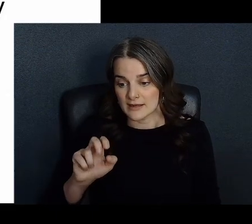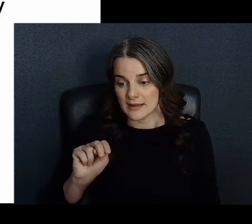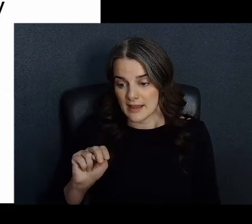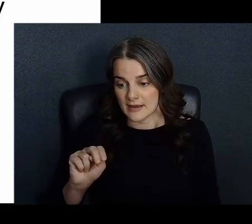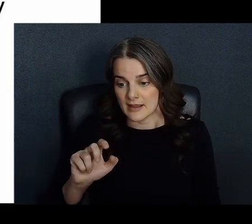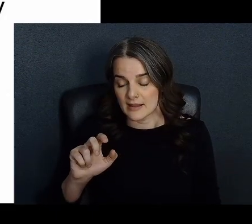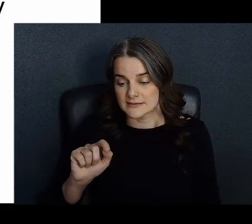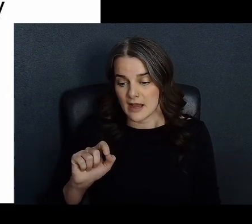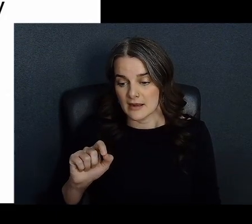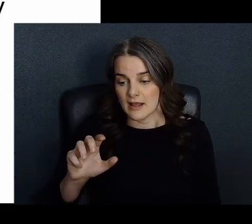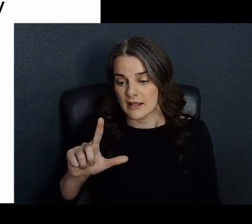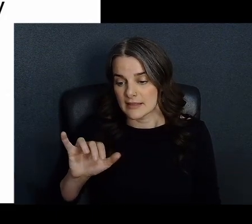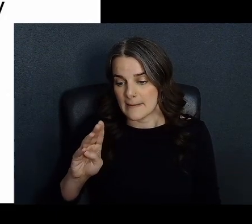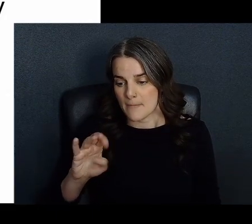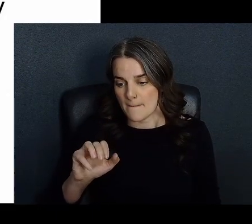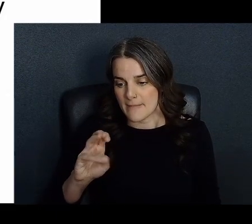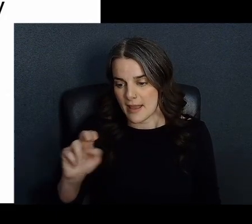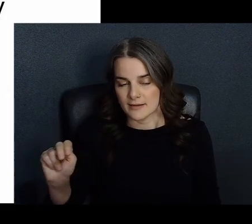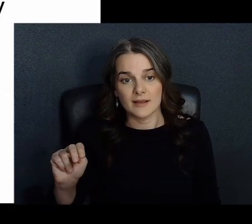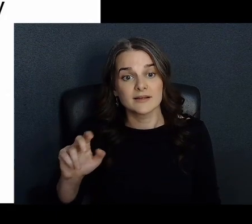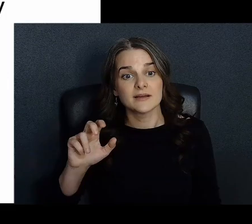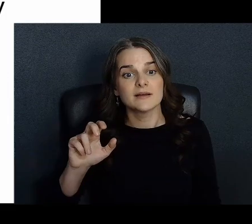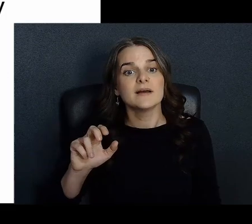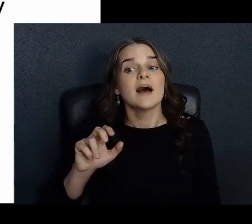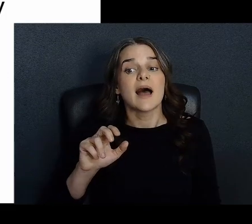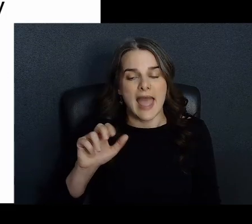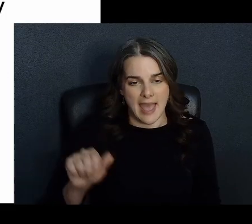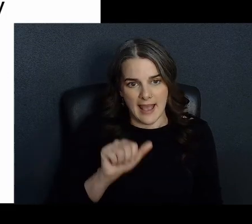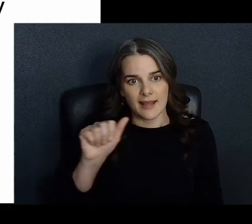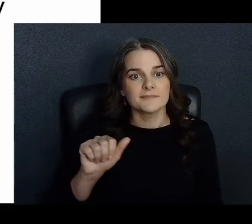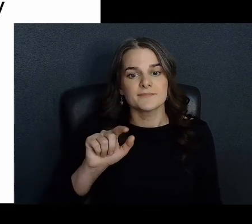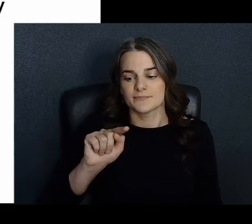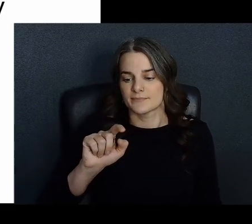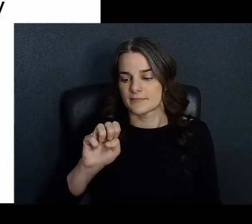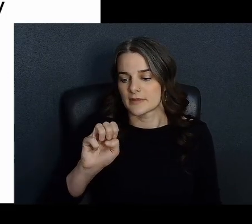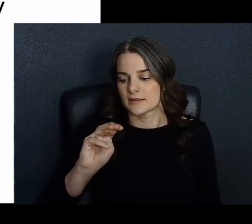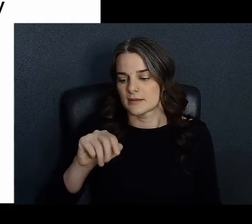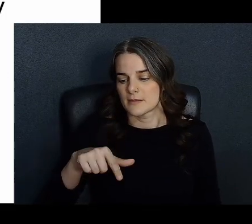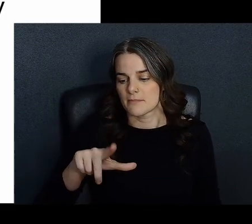L-I-E-B-E-R-M-A-N @temple.edu. You can also send a message to TechOWL,